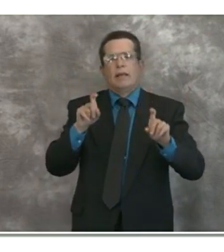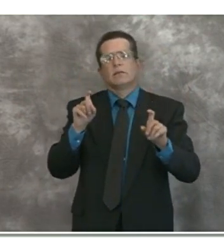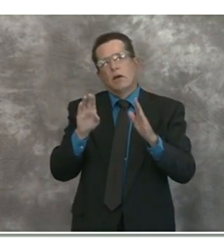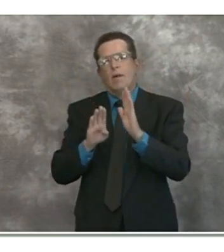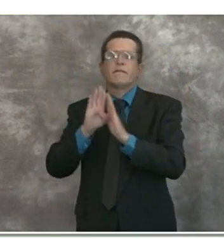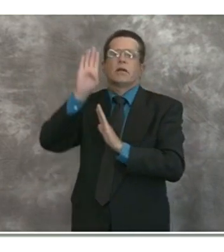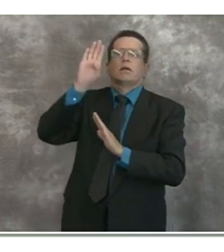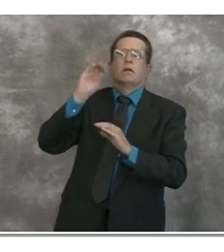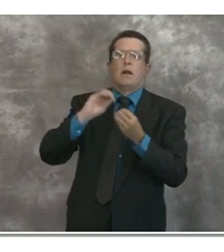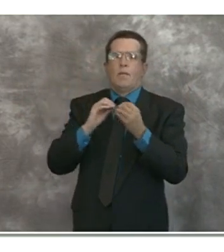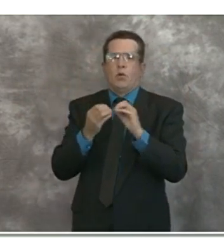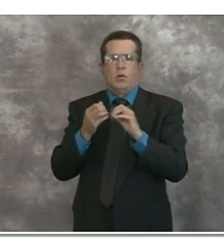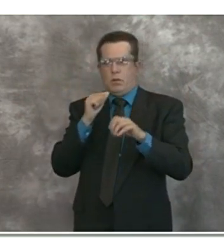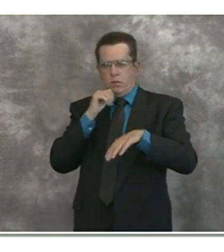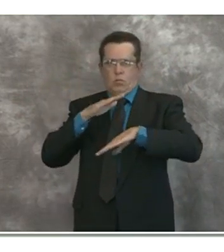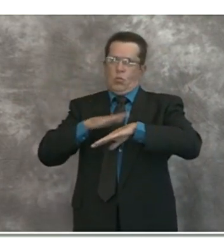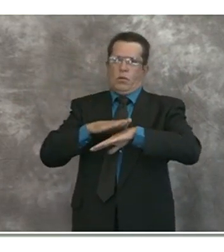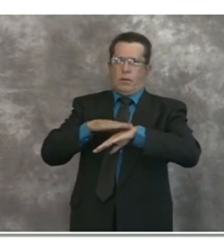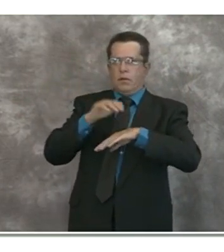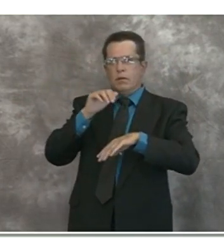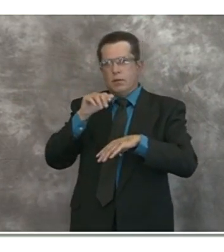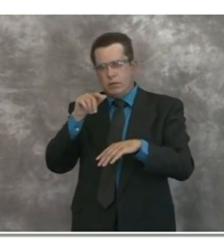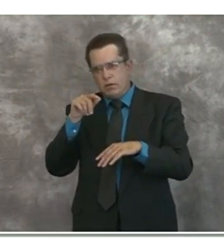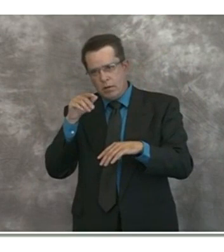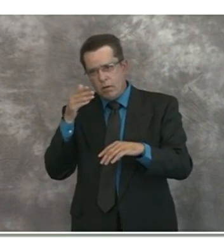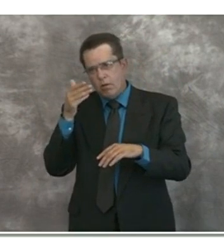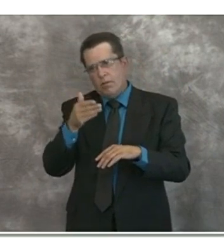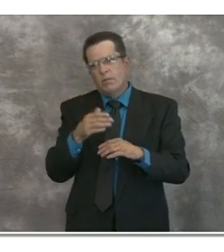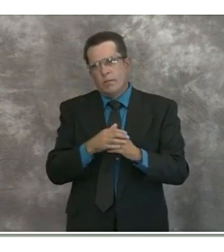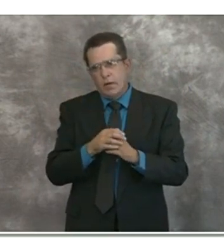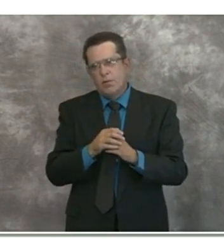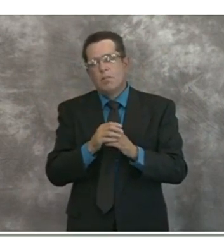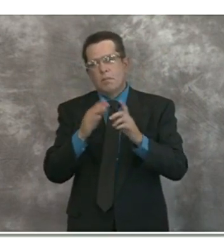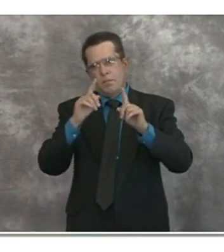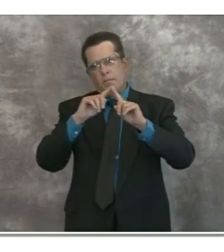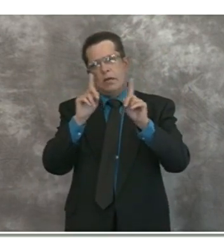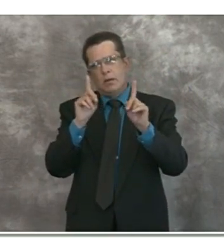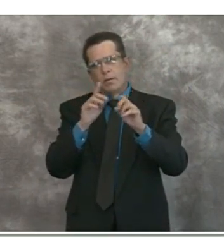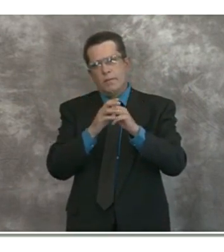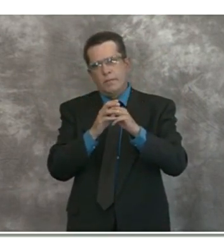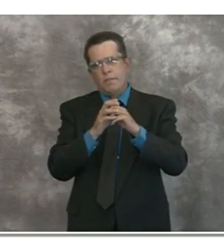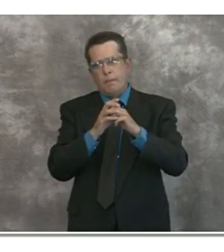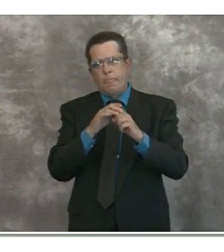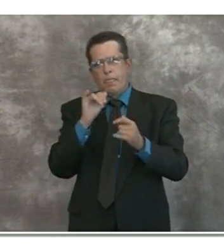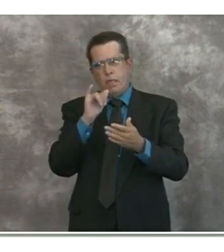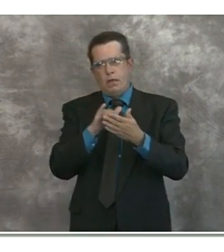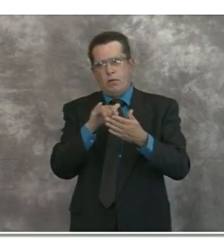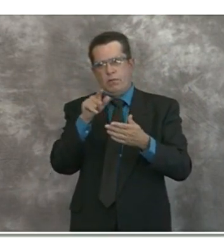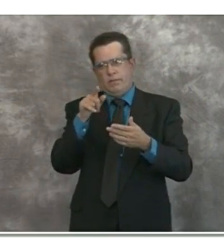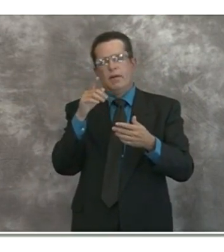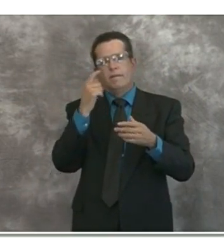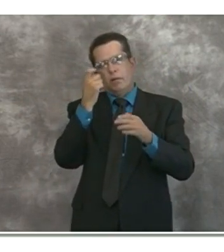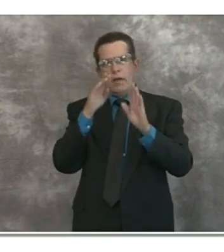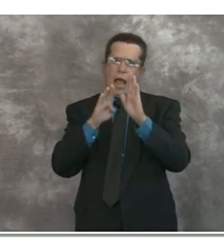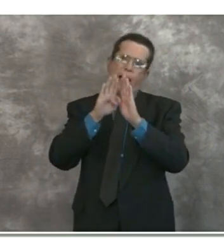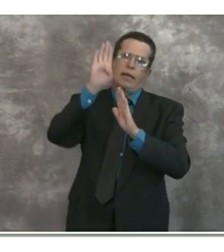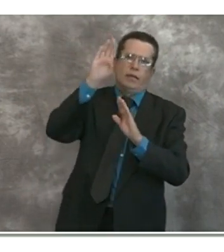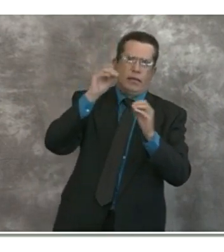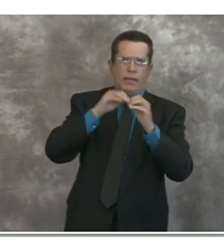INCREASED NUMBER OF. TESTS THAT WERE PERFORMED SO THIS IS I'M AN OPPORTUNITY TO RAIN